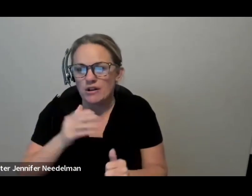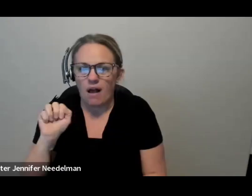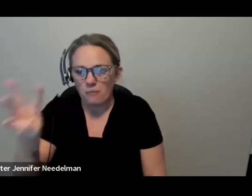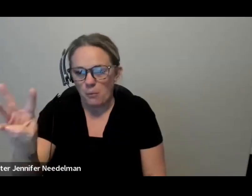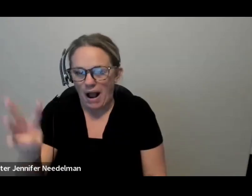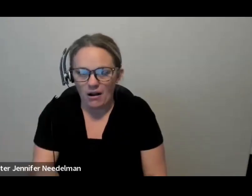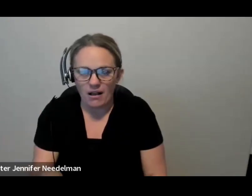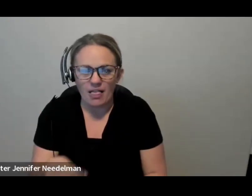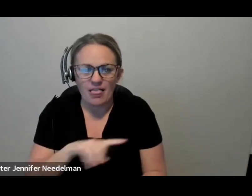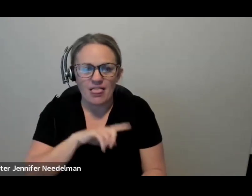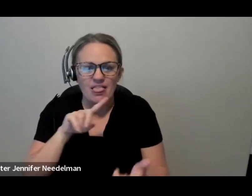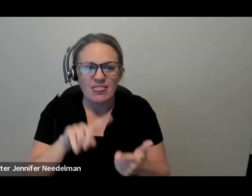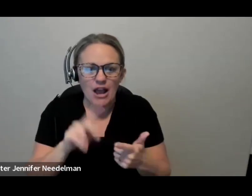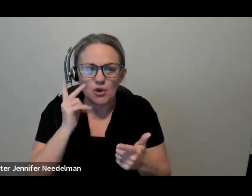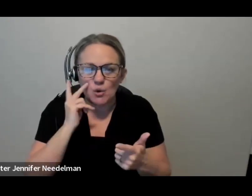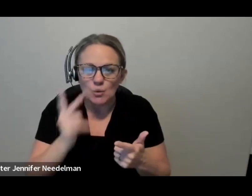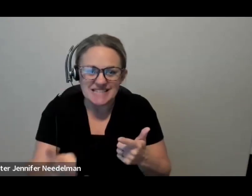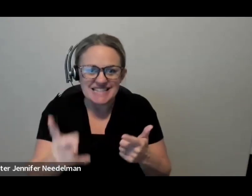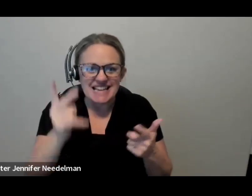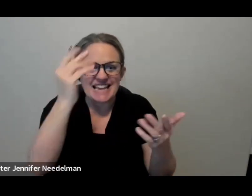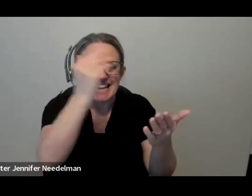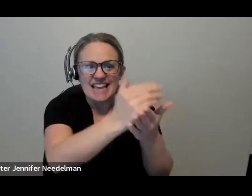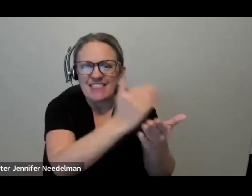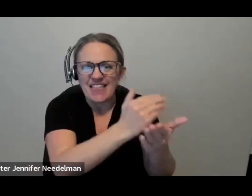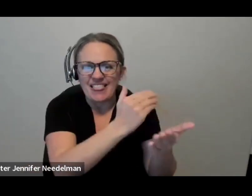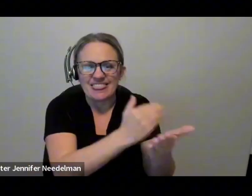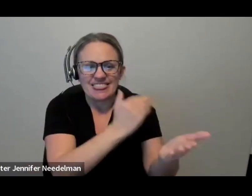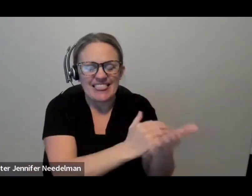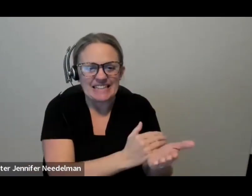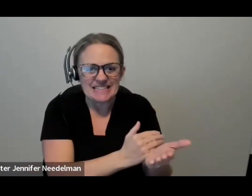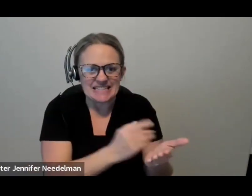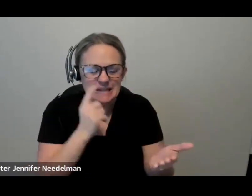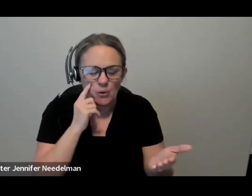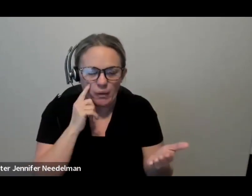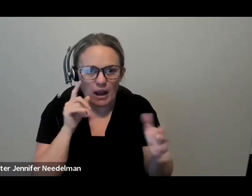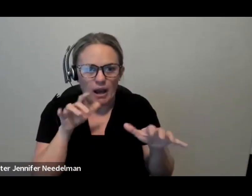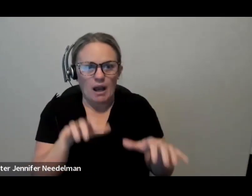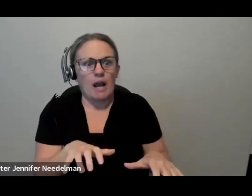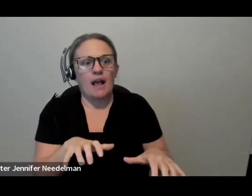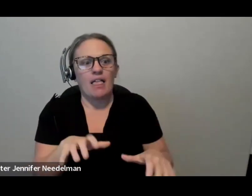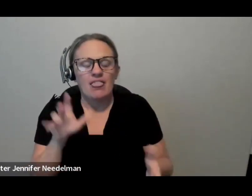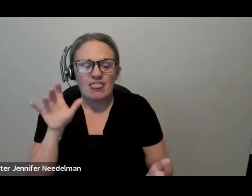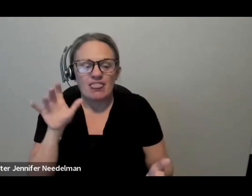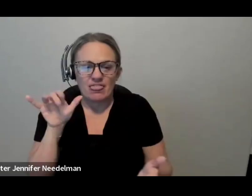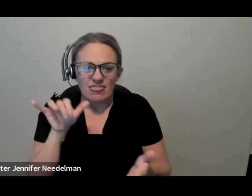Do I just like, are these all WCAG rules?